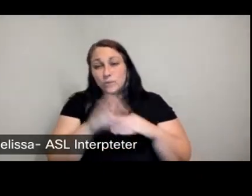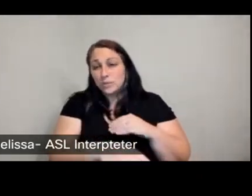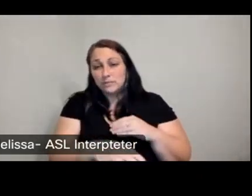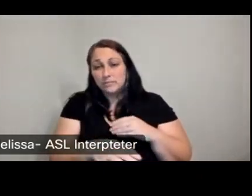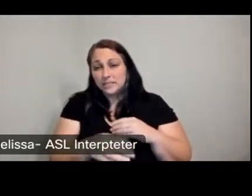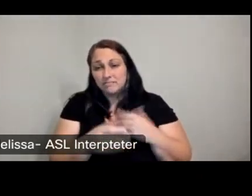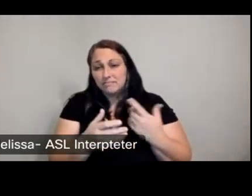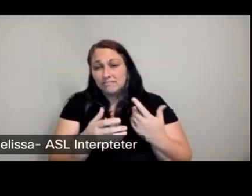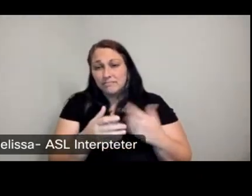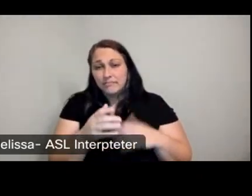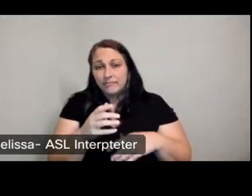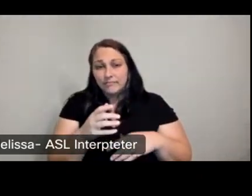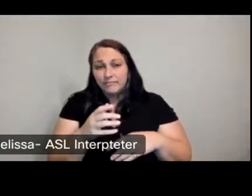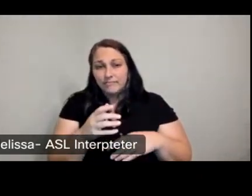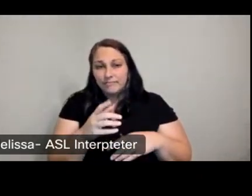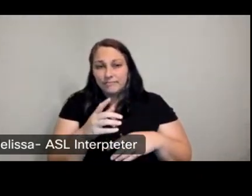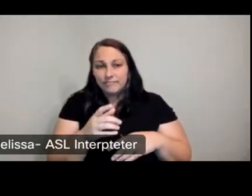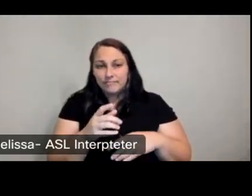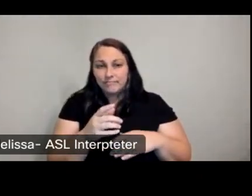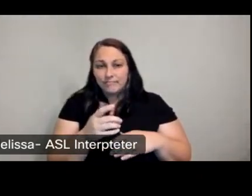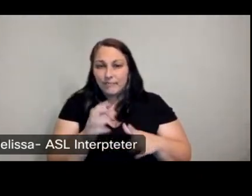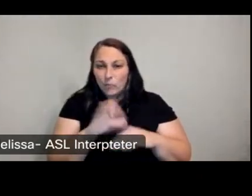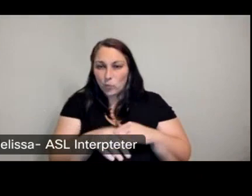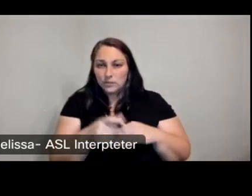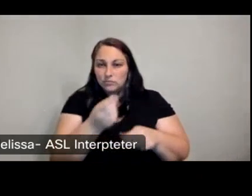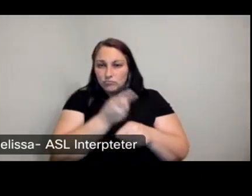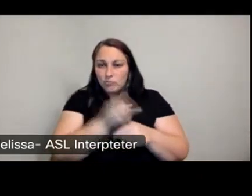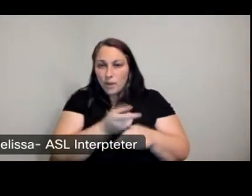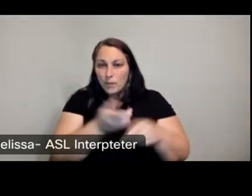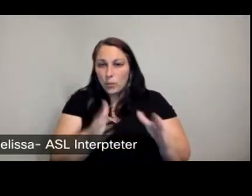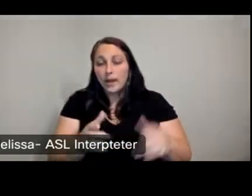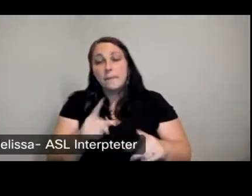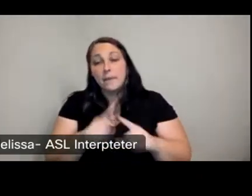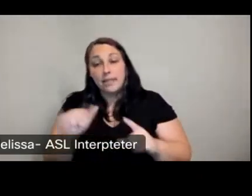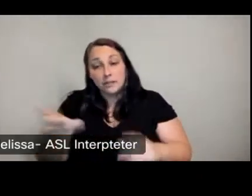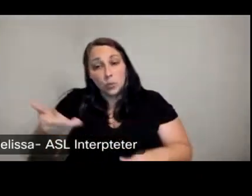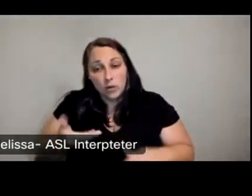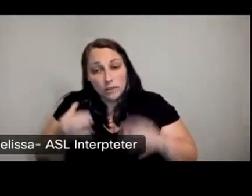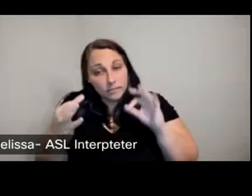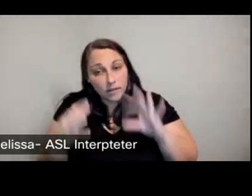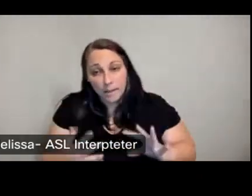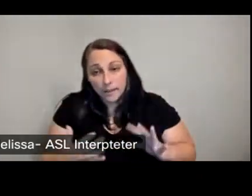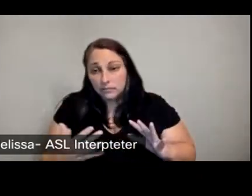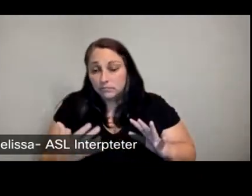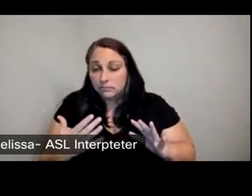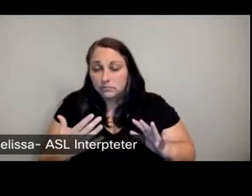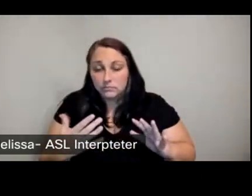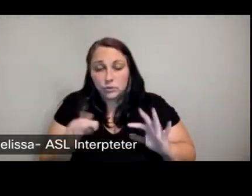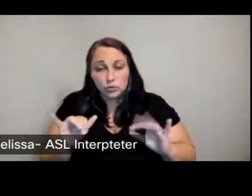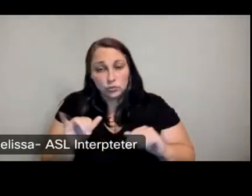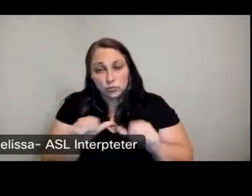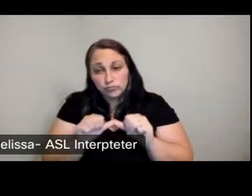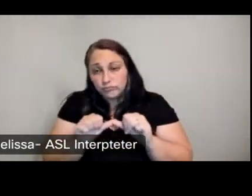union that that's a challenge and definitely a welcome comment um for us to continue you know say